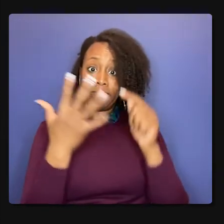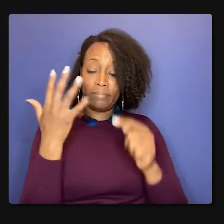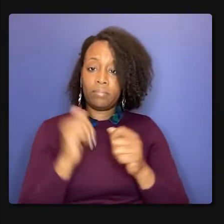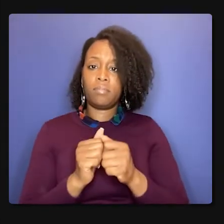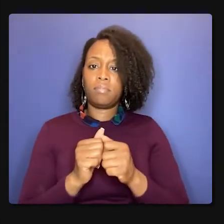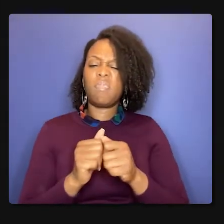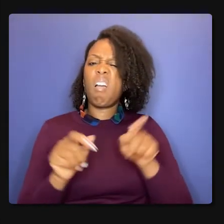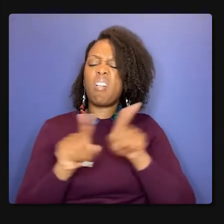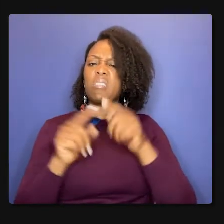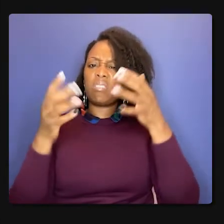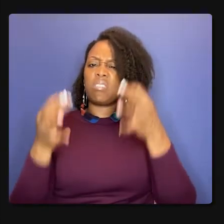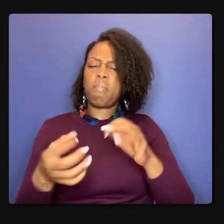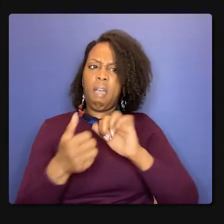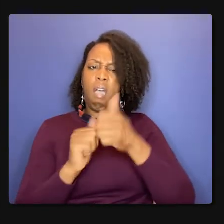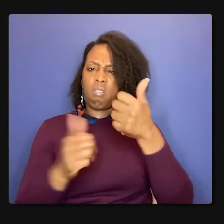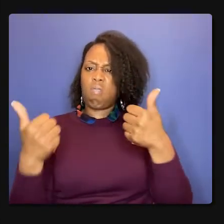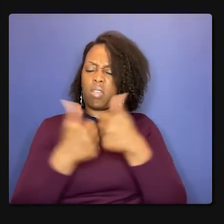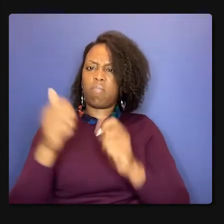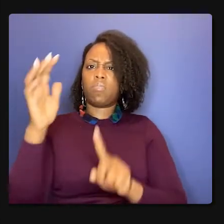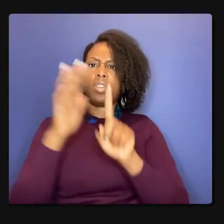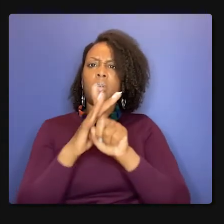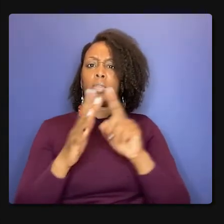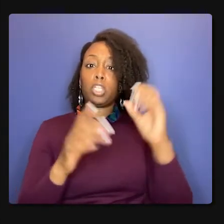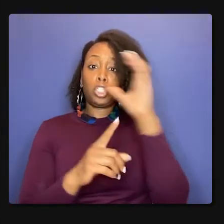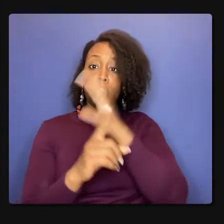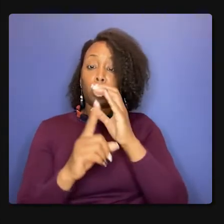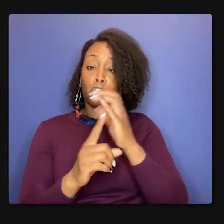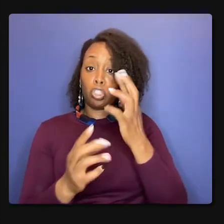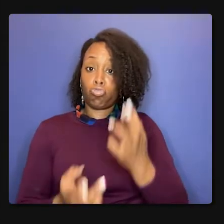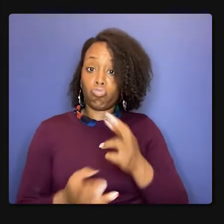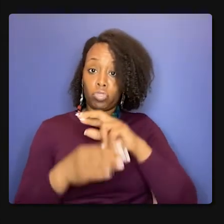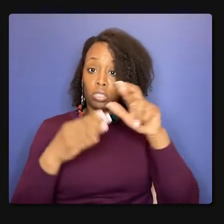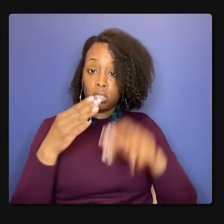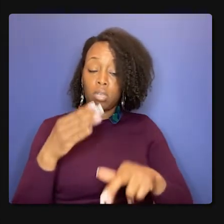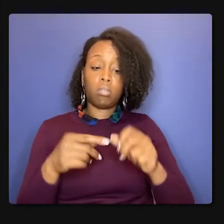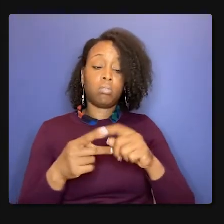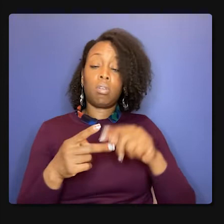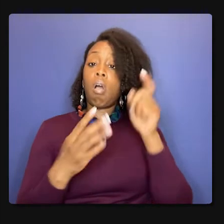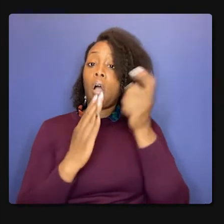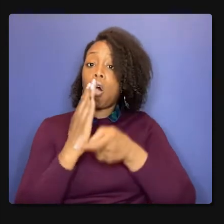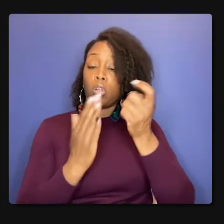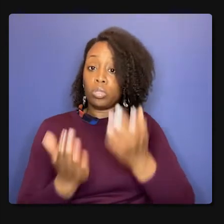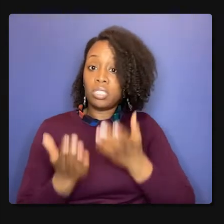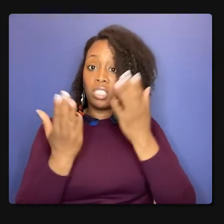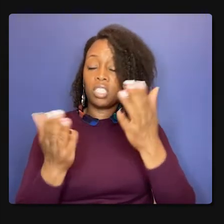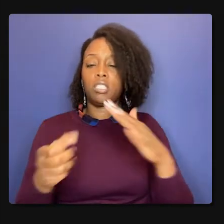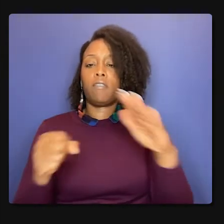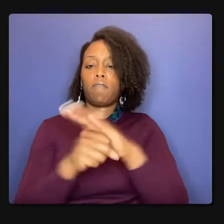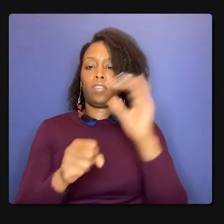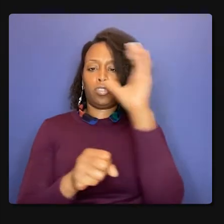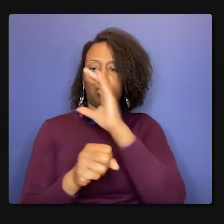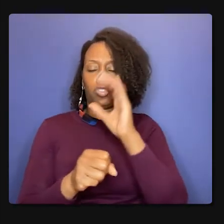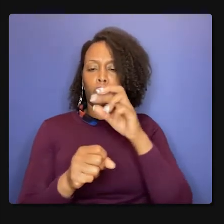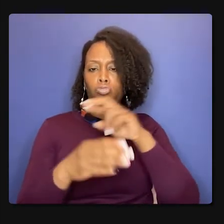This will also determine how your game shows in search results, both our auto suggest and full search results in the Store.